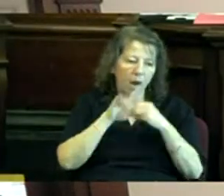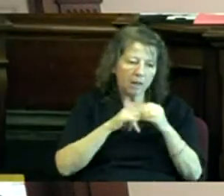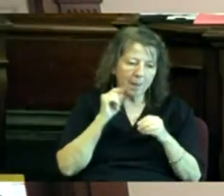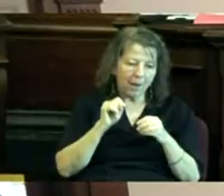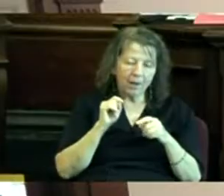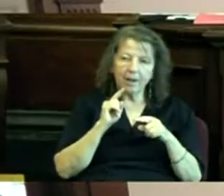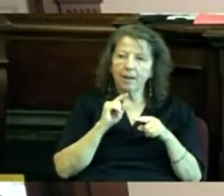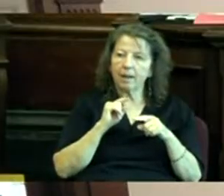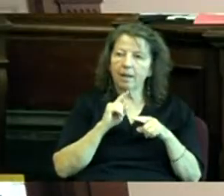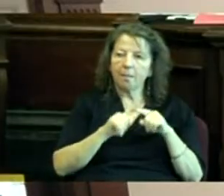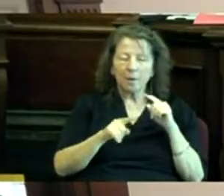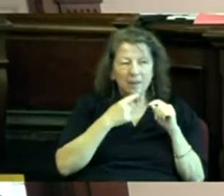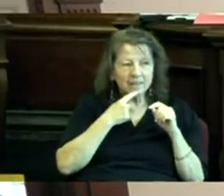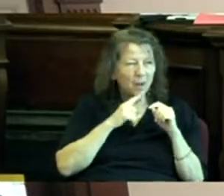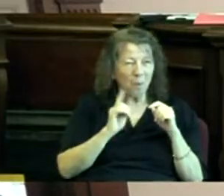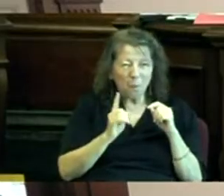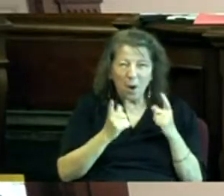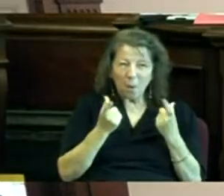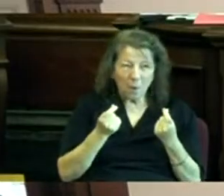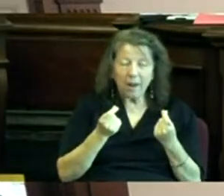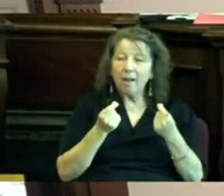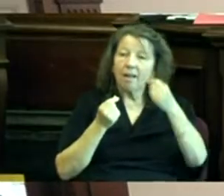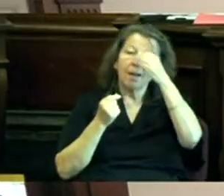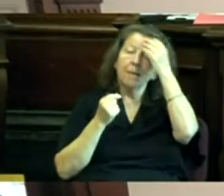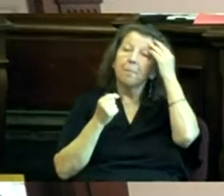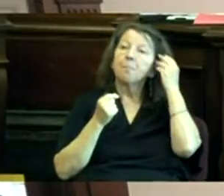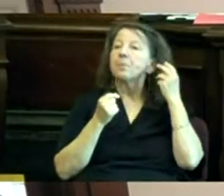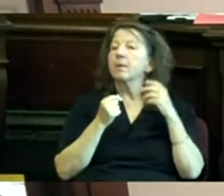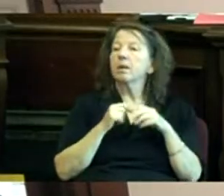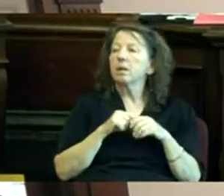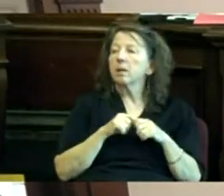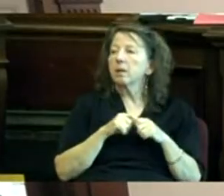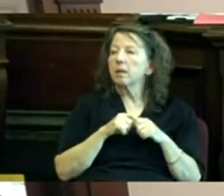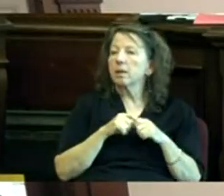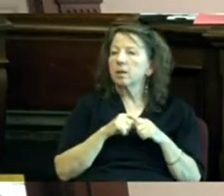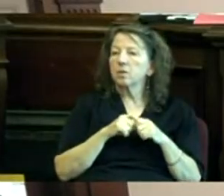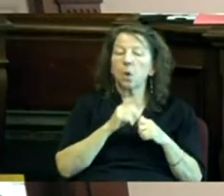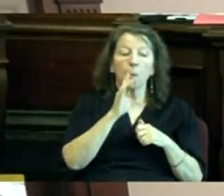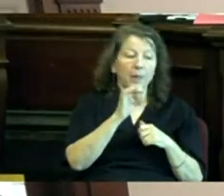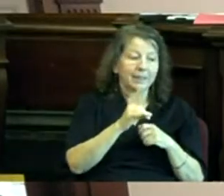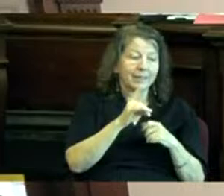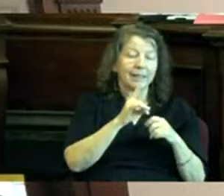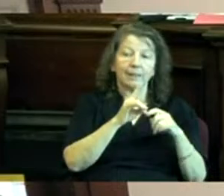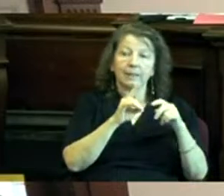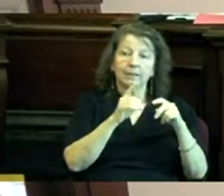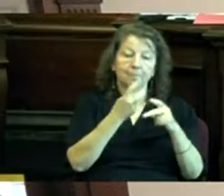talking to the folks in New York City about even doing this in Rochester, because they were